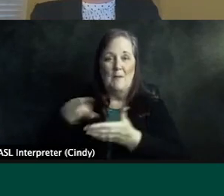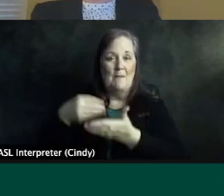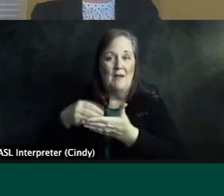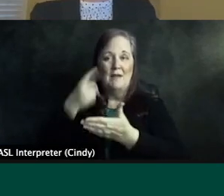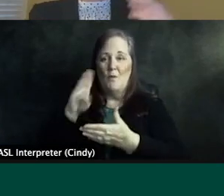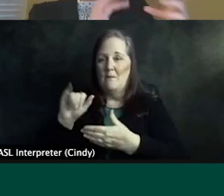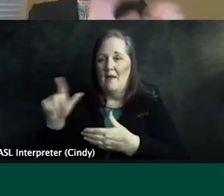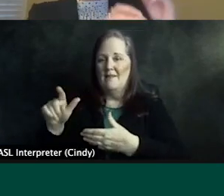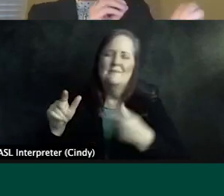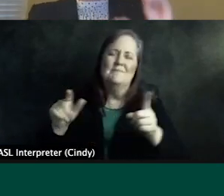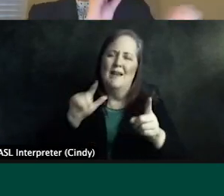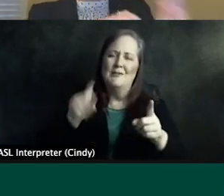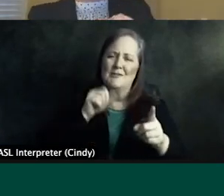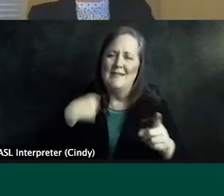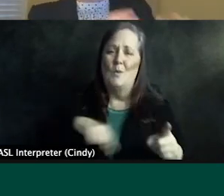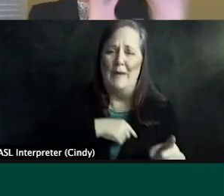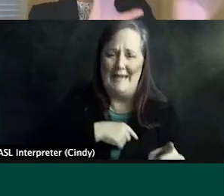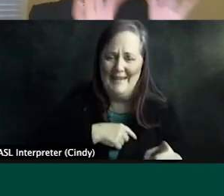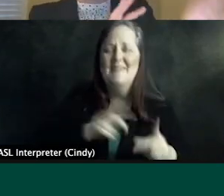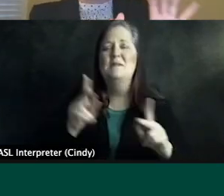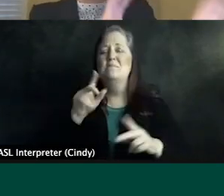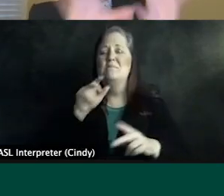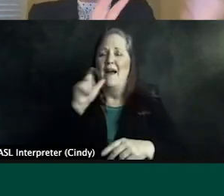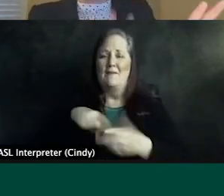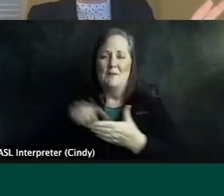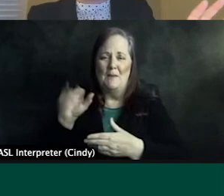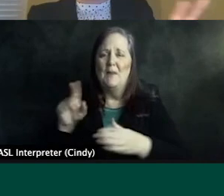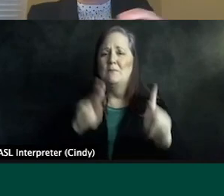And so depending on the inputs, you know, about an individual,